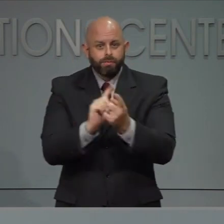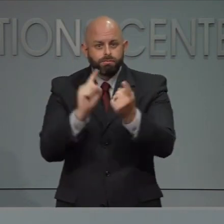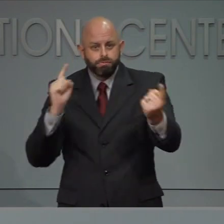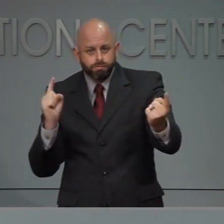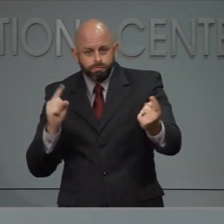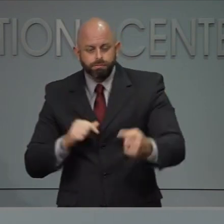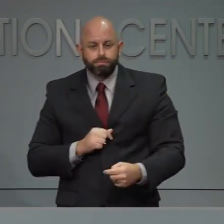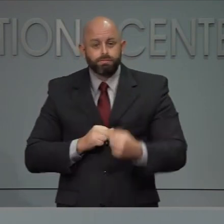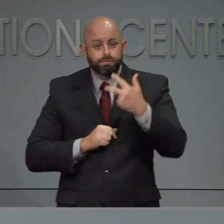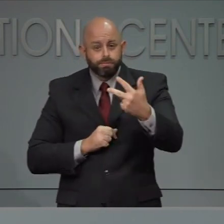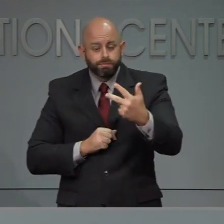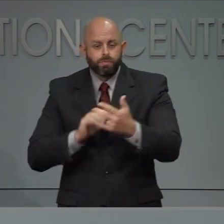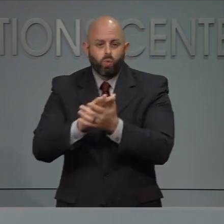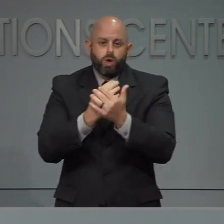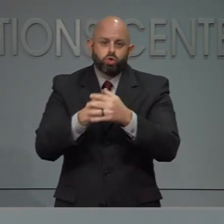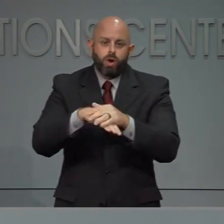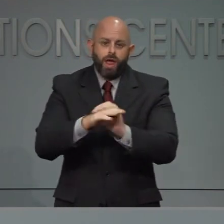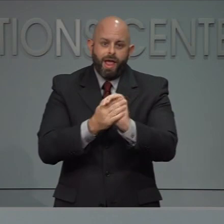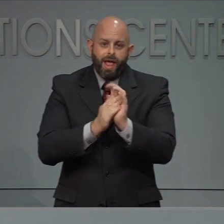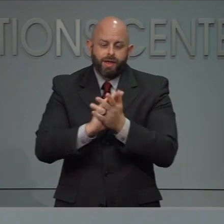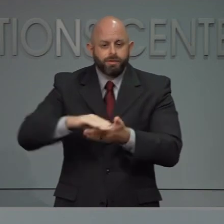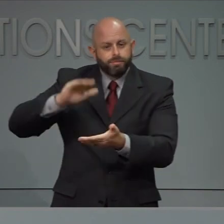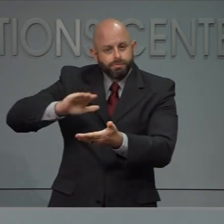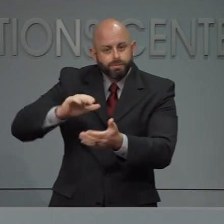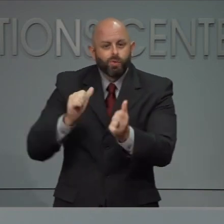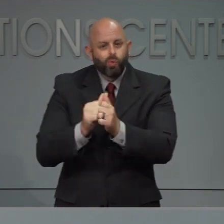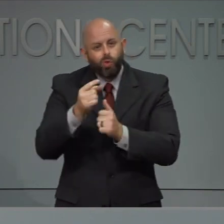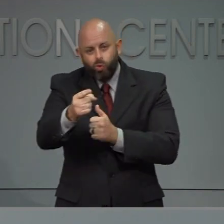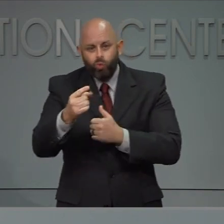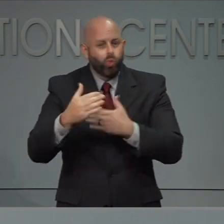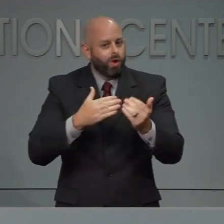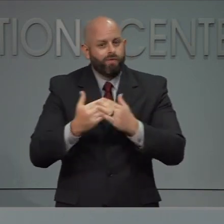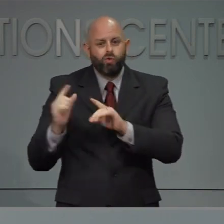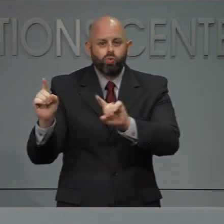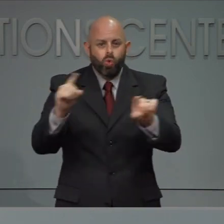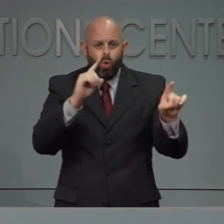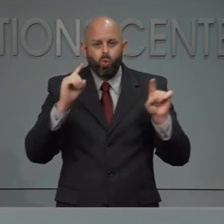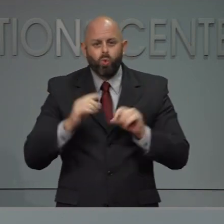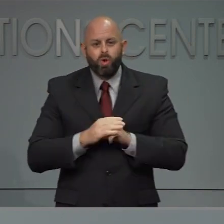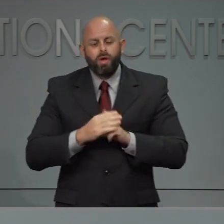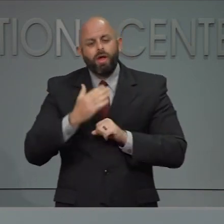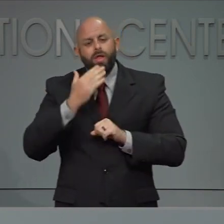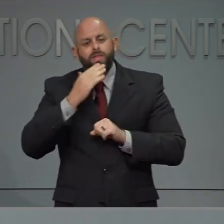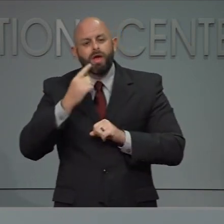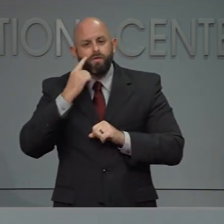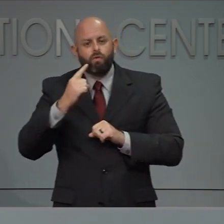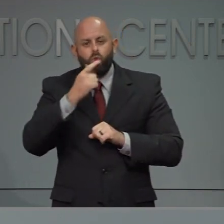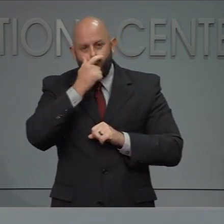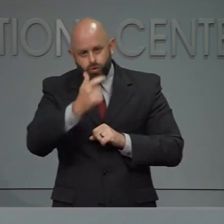FEET APART, AVOIDING LARGE CROWDS AND WASHING YOUR HANDS CARE THAT HAND SANITIZER WITH YOU WHEREVER YOU GO. THANKS FOR